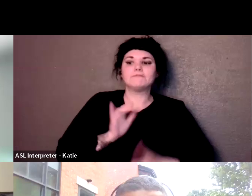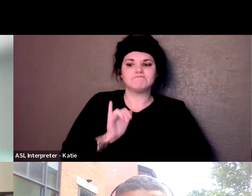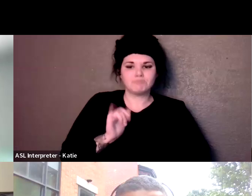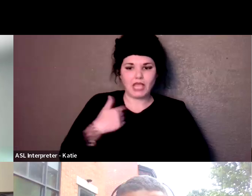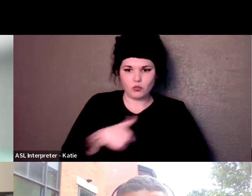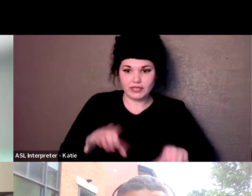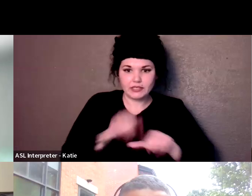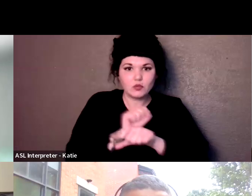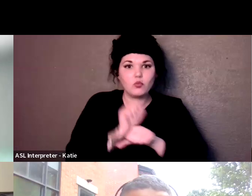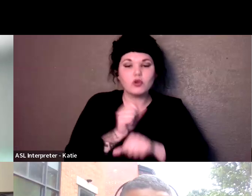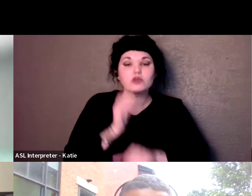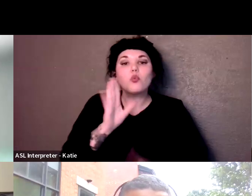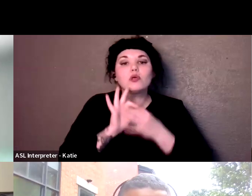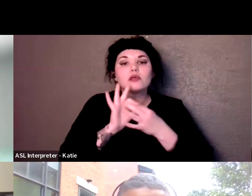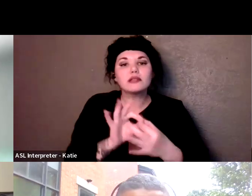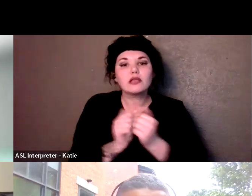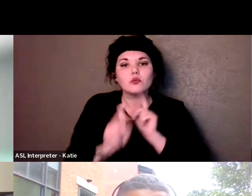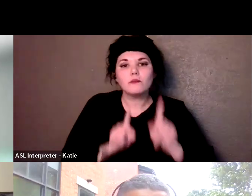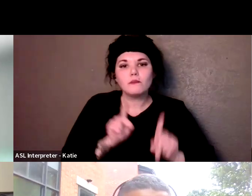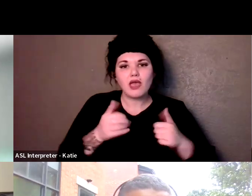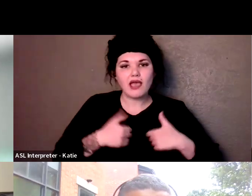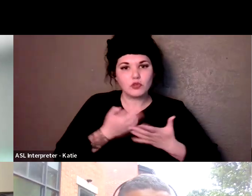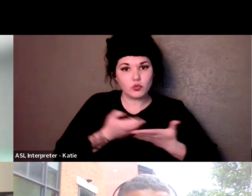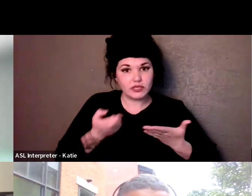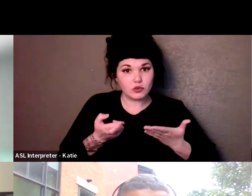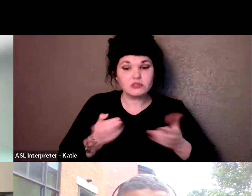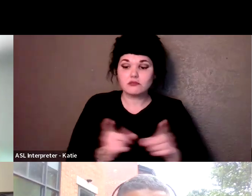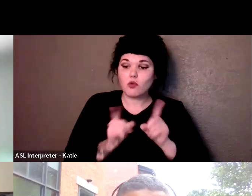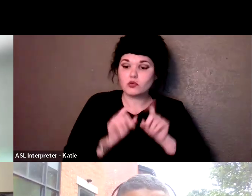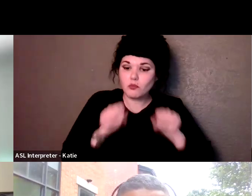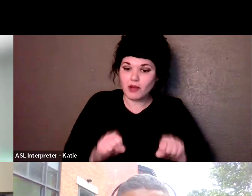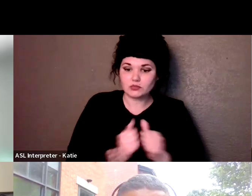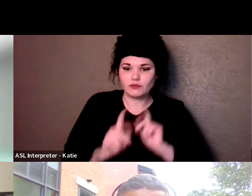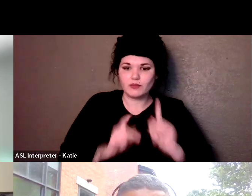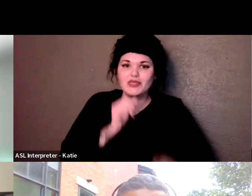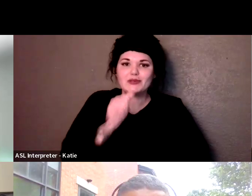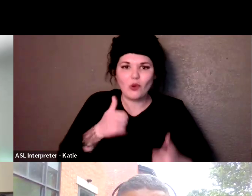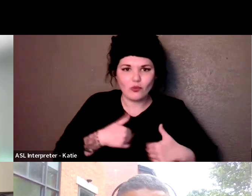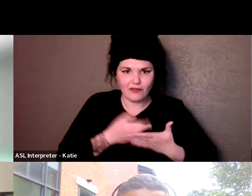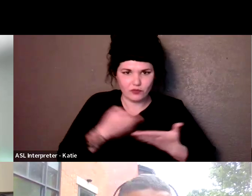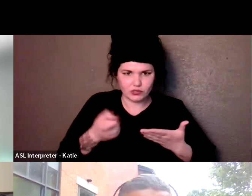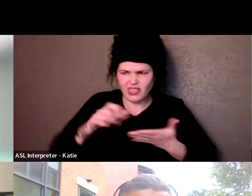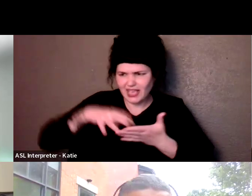do have the resources and potentially with the folks who don't have it so they can learn why it is so critical for them doing the work that they intend to